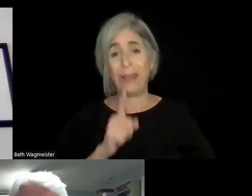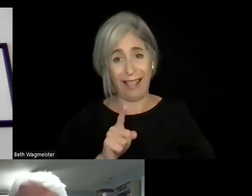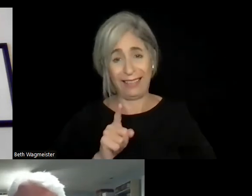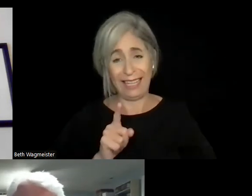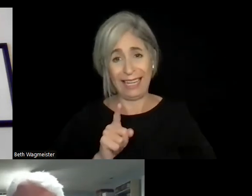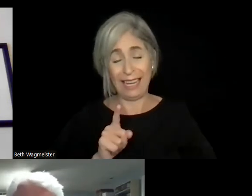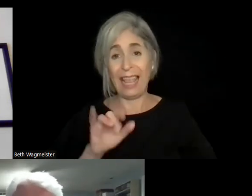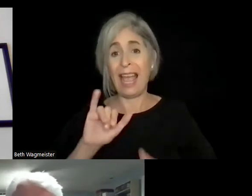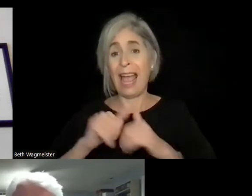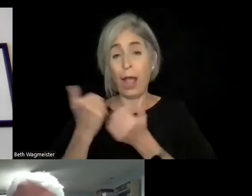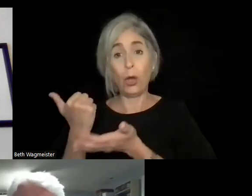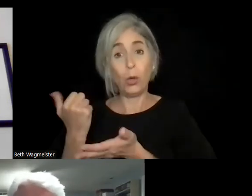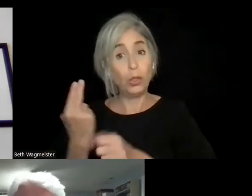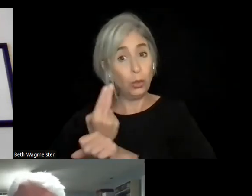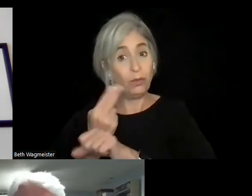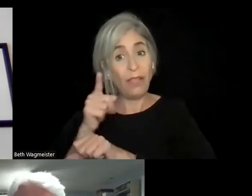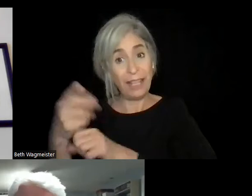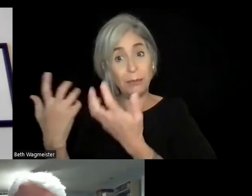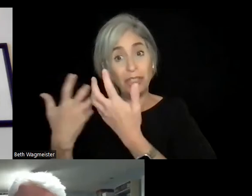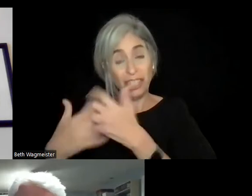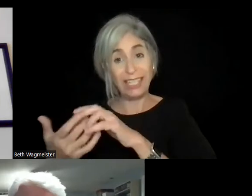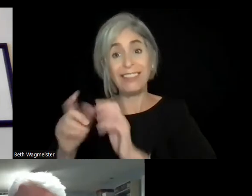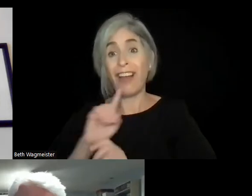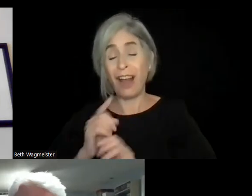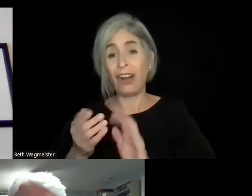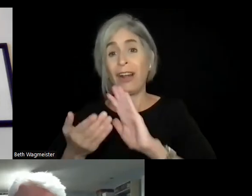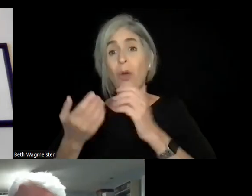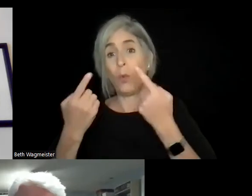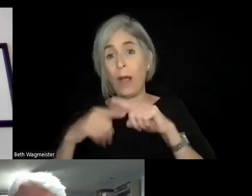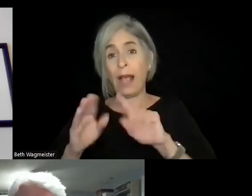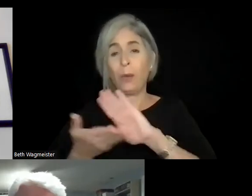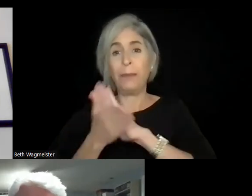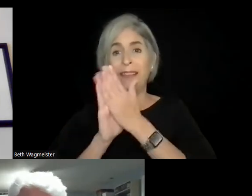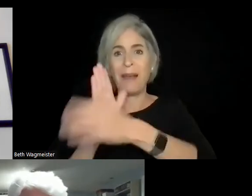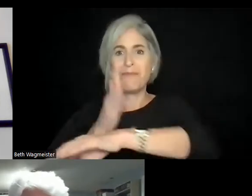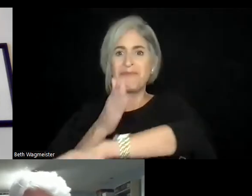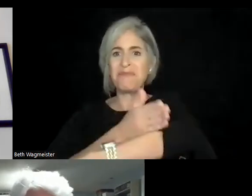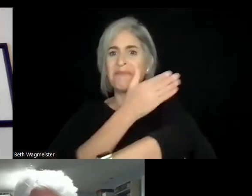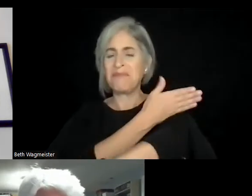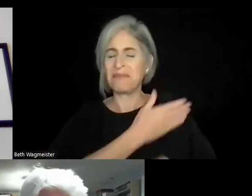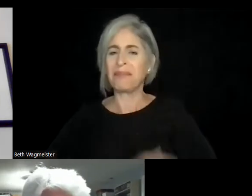. I think it still is a tremendous realization how useful these machines are as